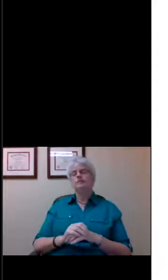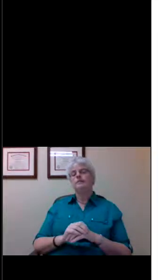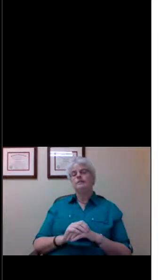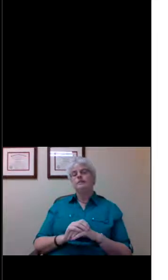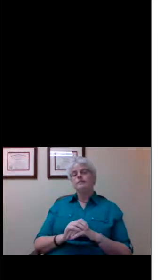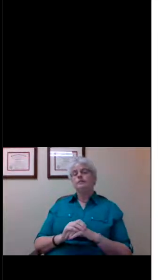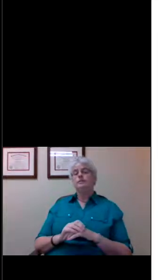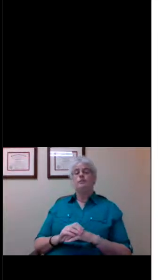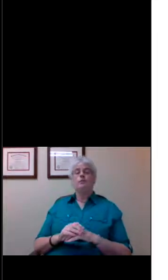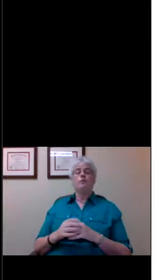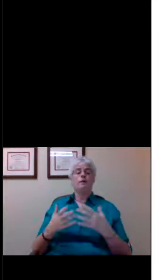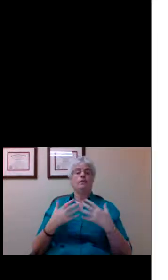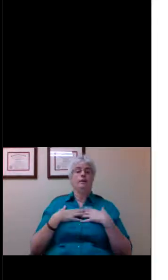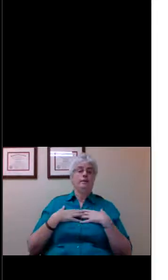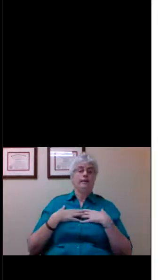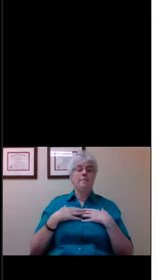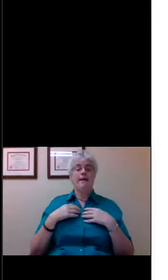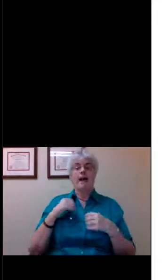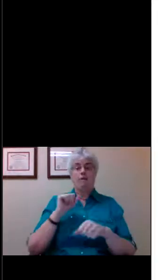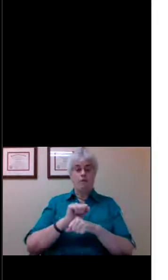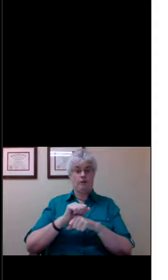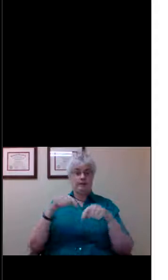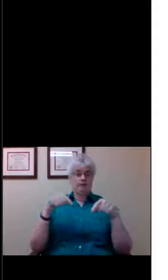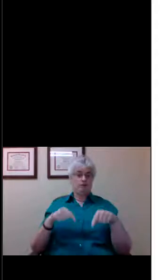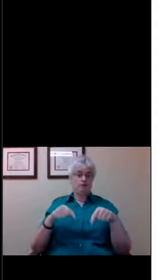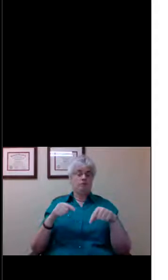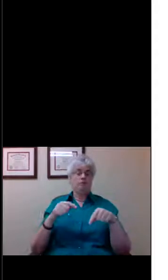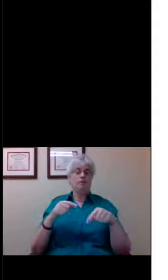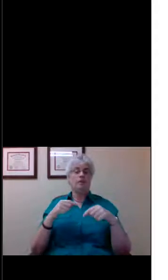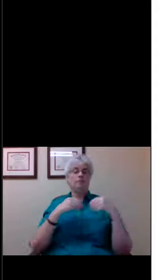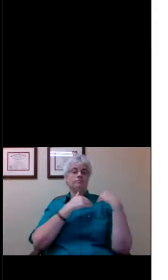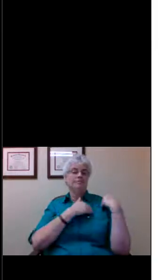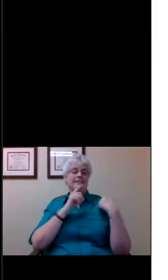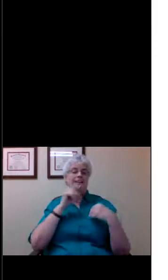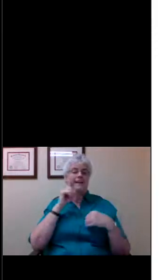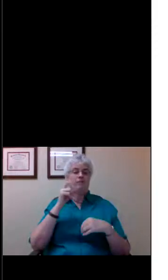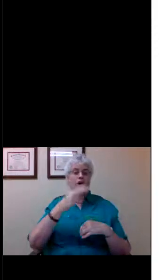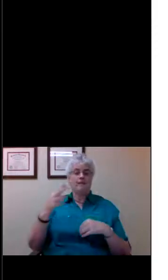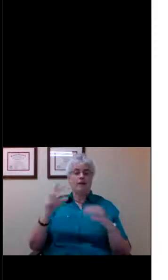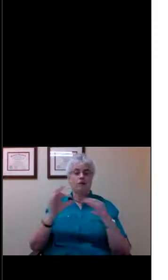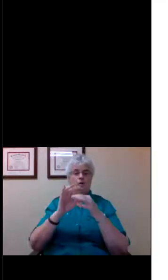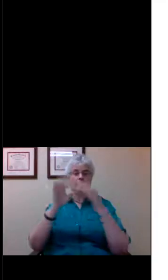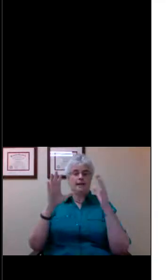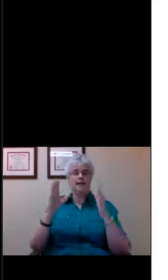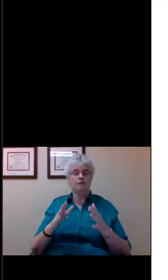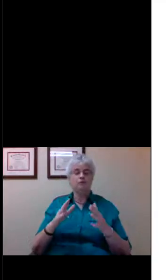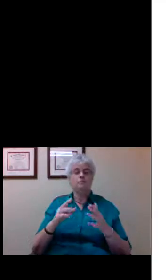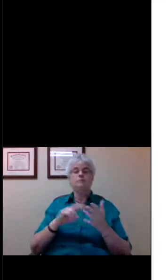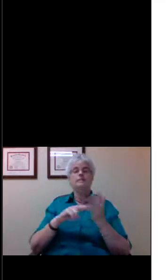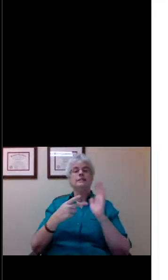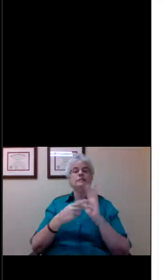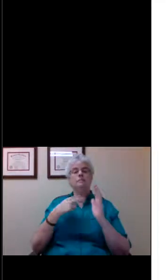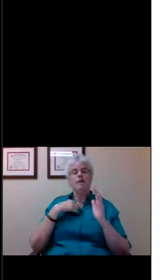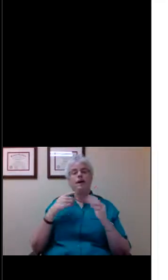Indiana. So my work here is I'm responsible as the Deaf and Hard-of-